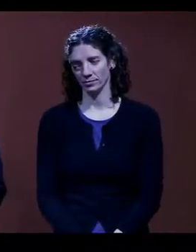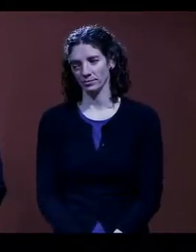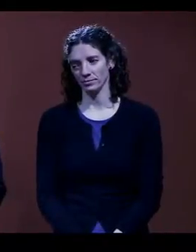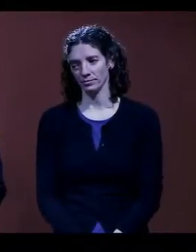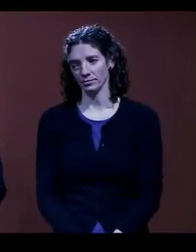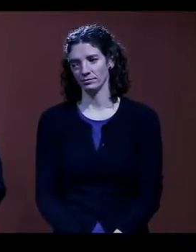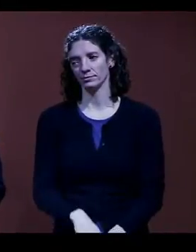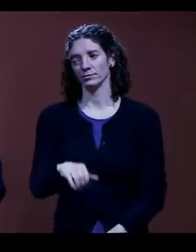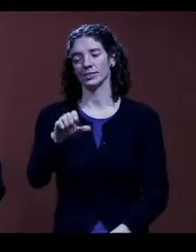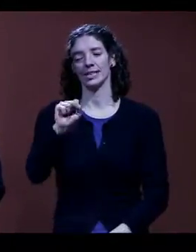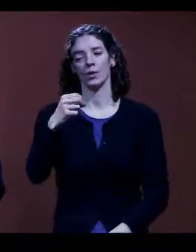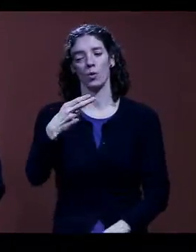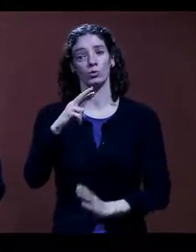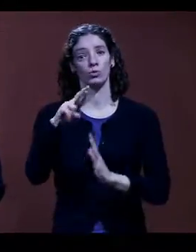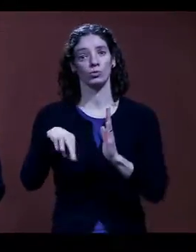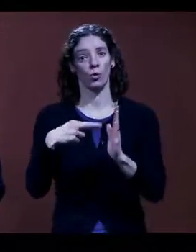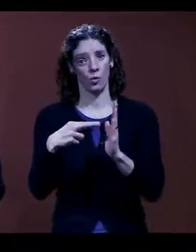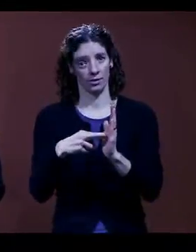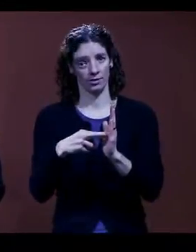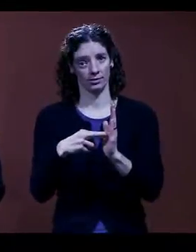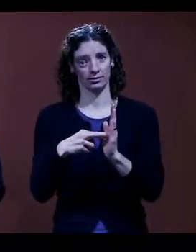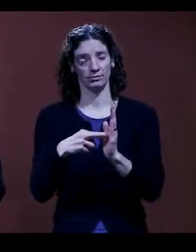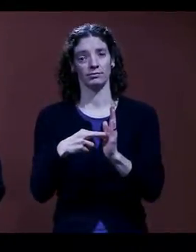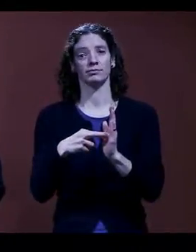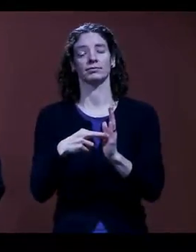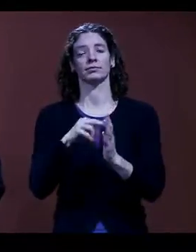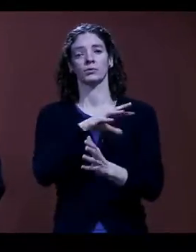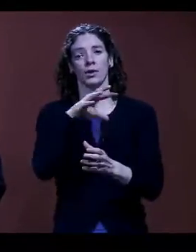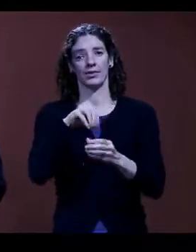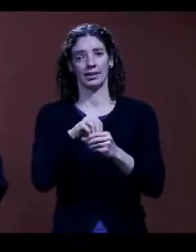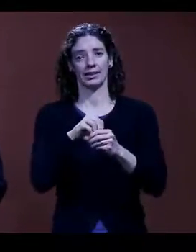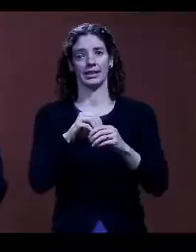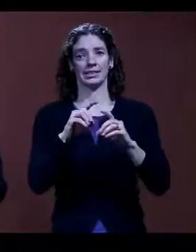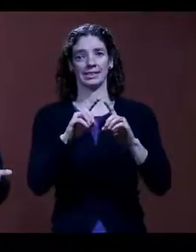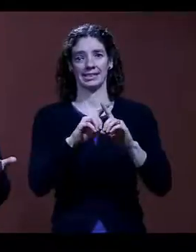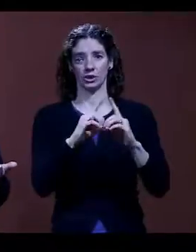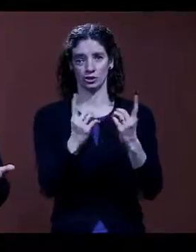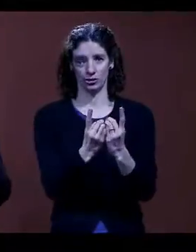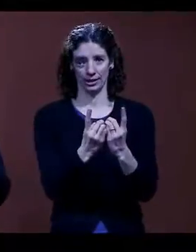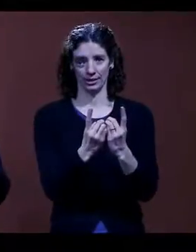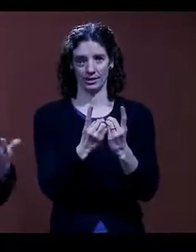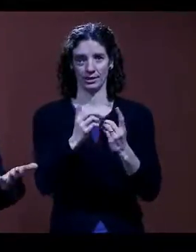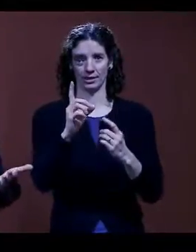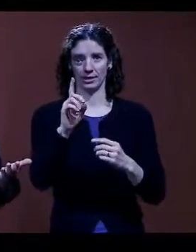The stakeholder's role in district data-based decision making